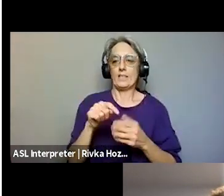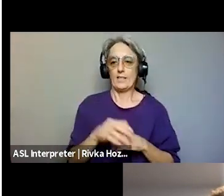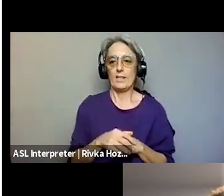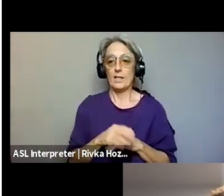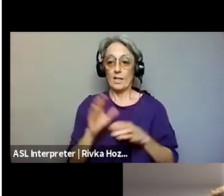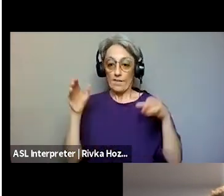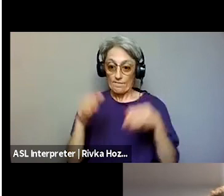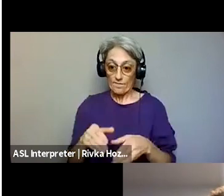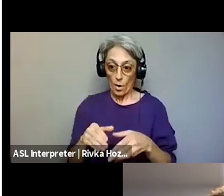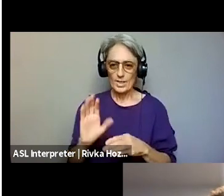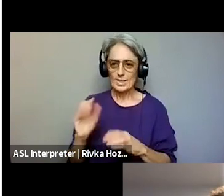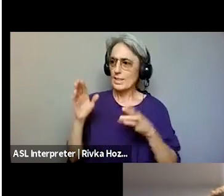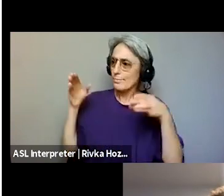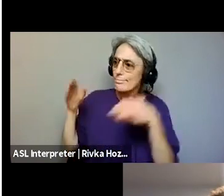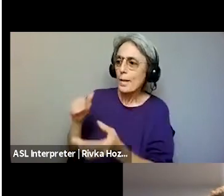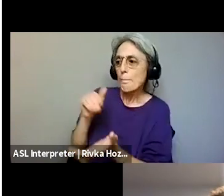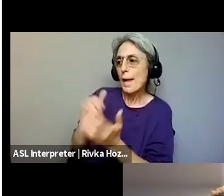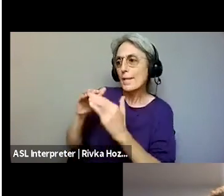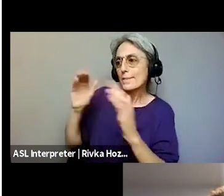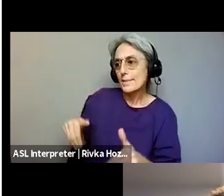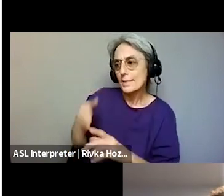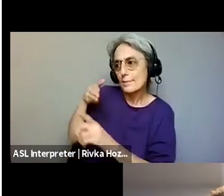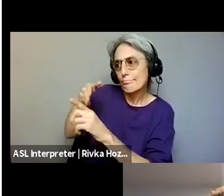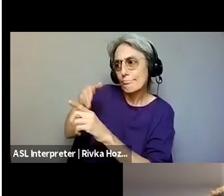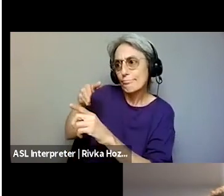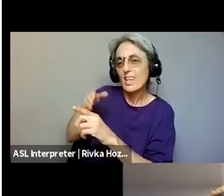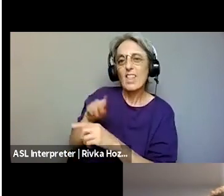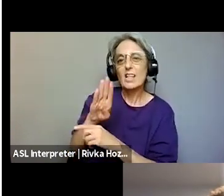the medical system side which I feel is a bias that really needs to be examined.